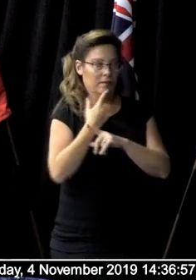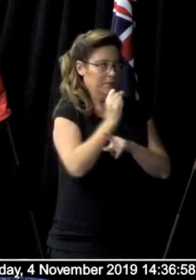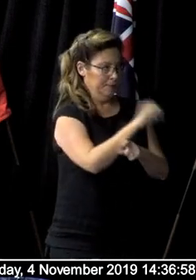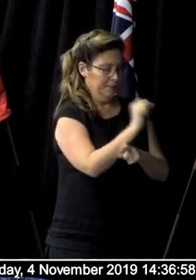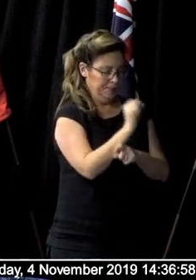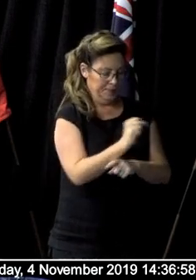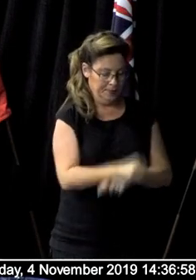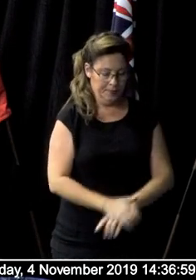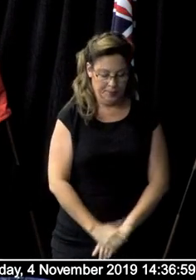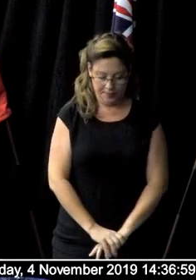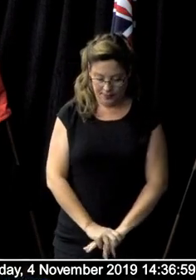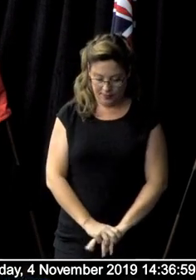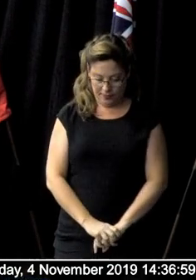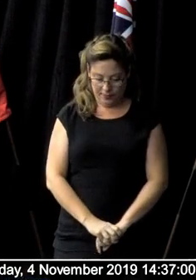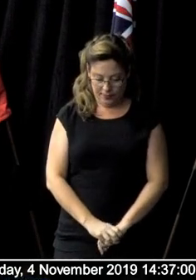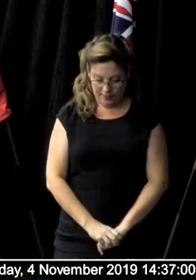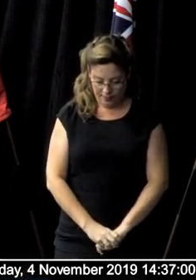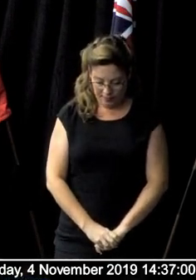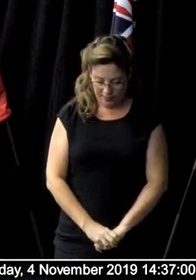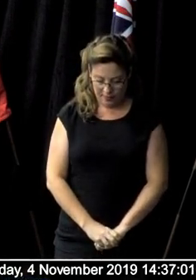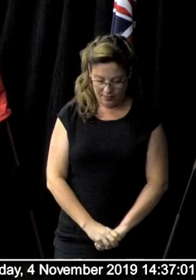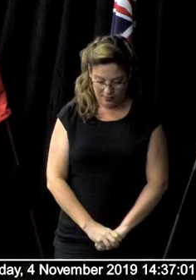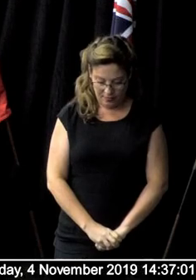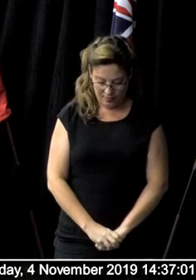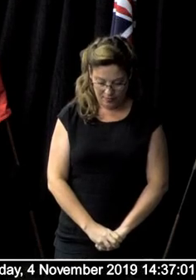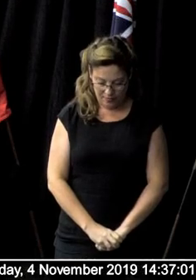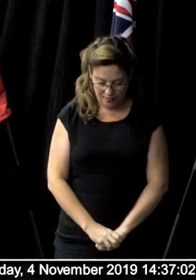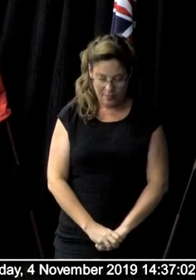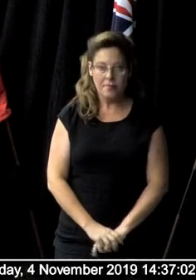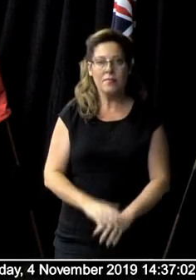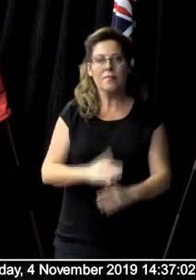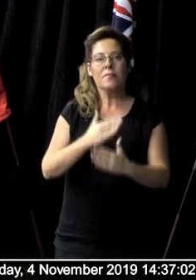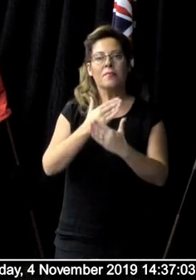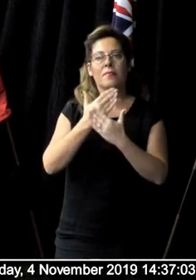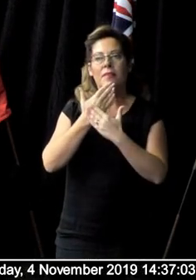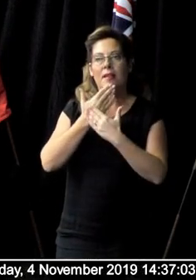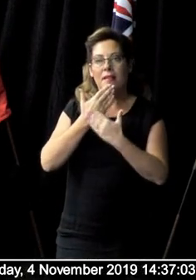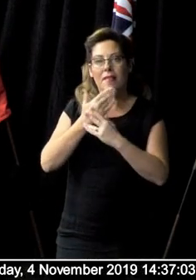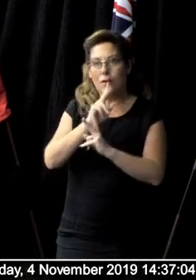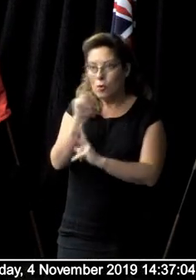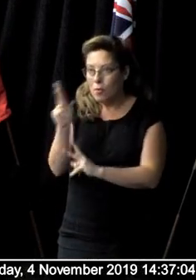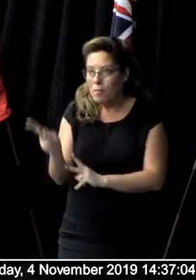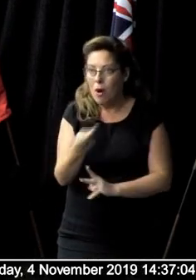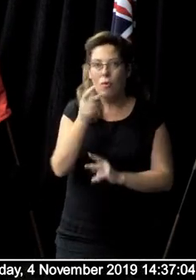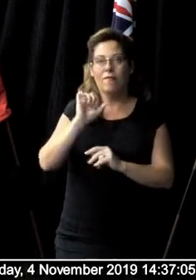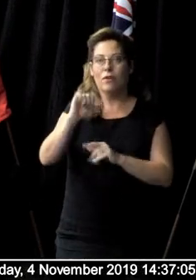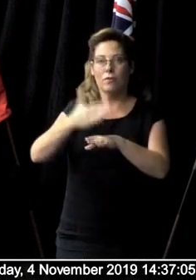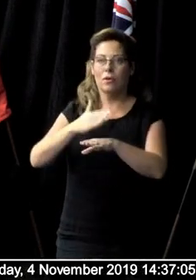Thank you both for your time this afternoon. Mrs Wilson, can you tell us what your organisation does, please?